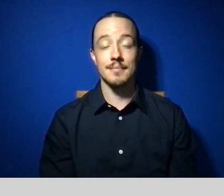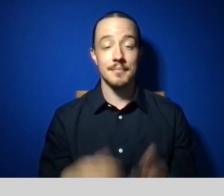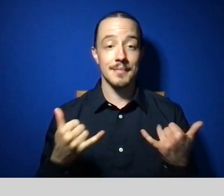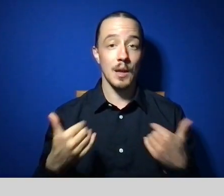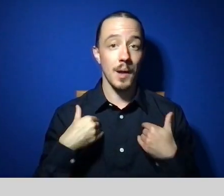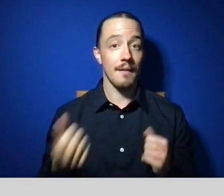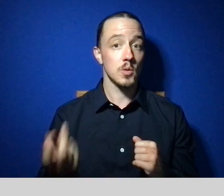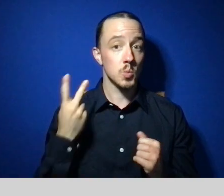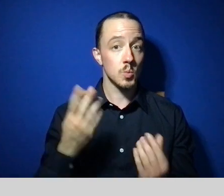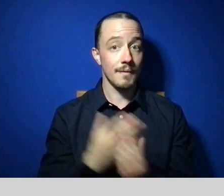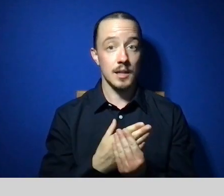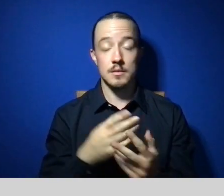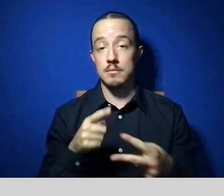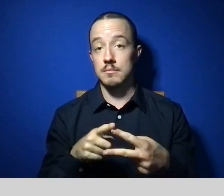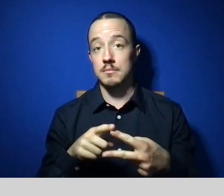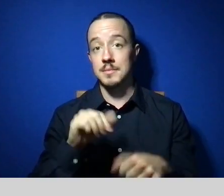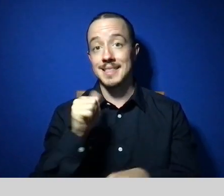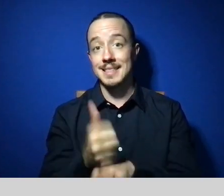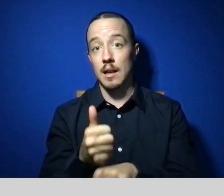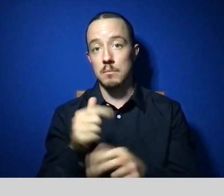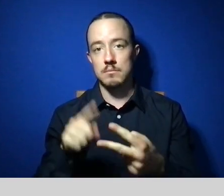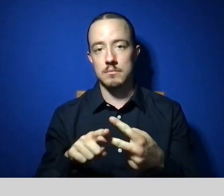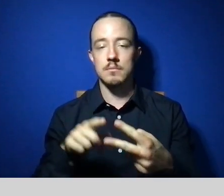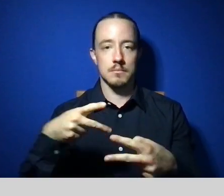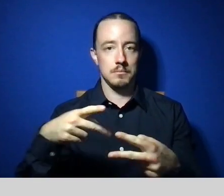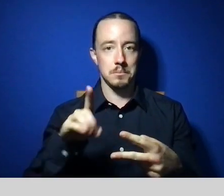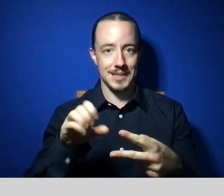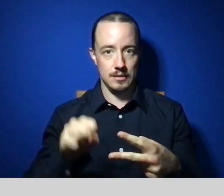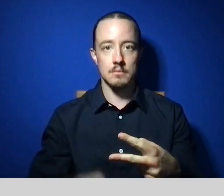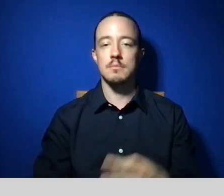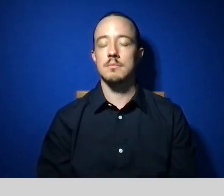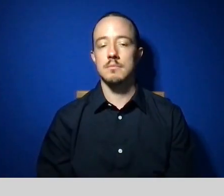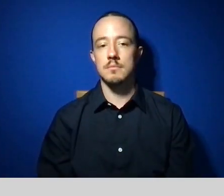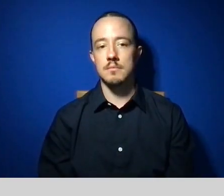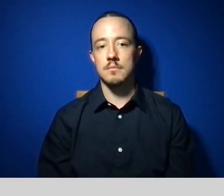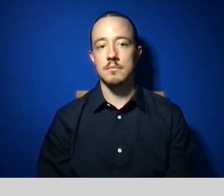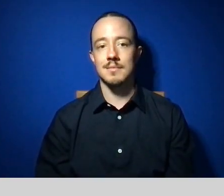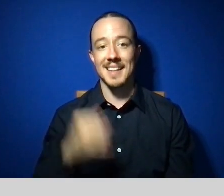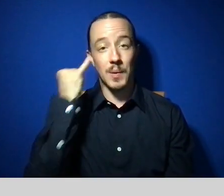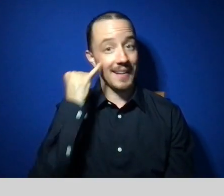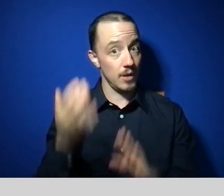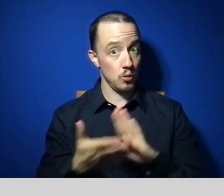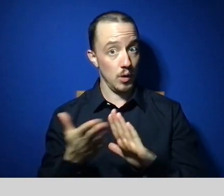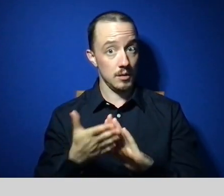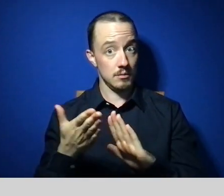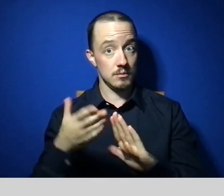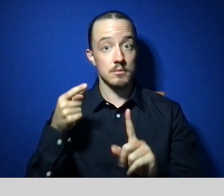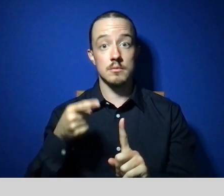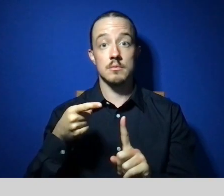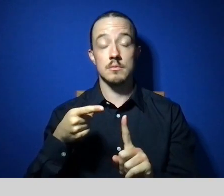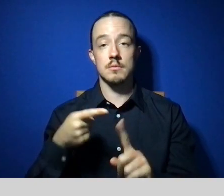and setup.py. Now, if I run python3 setup.py sdist, this is where the magic happens,